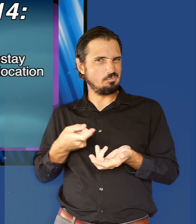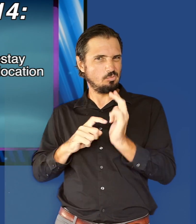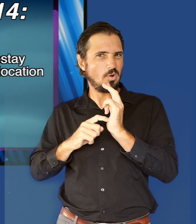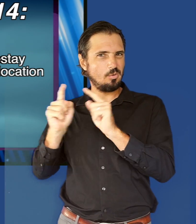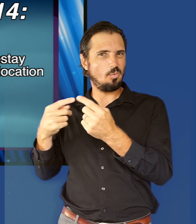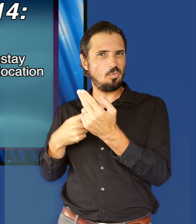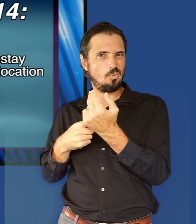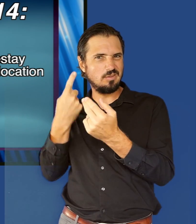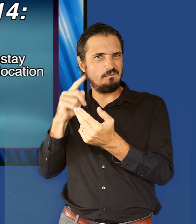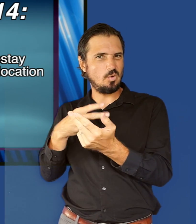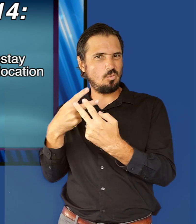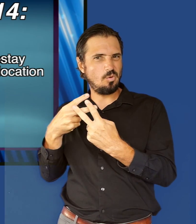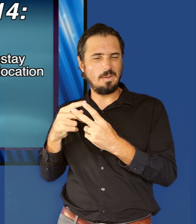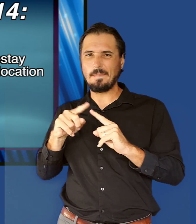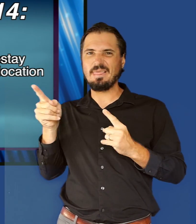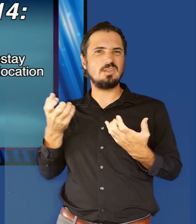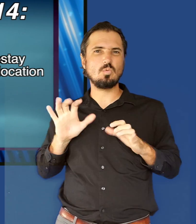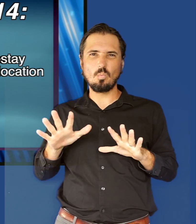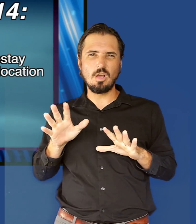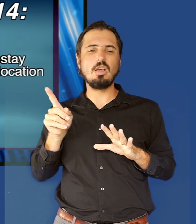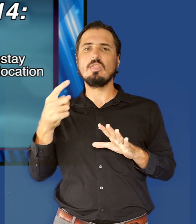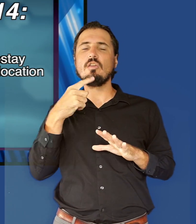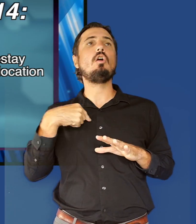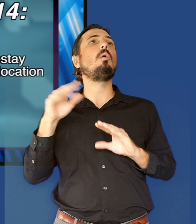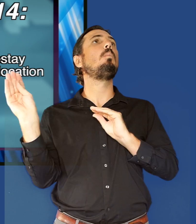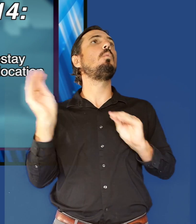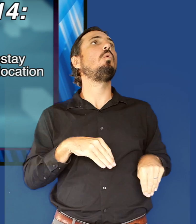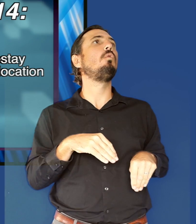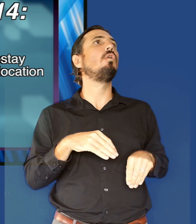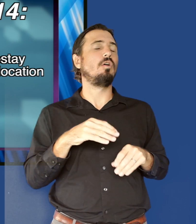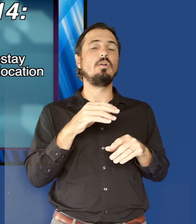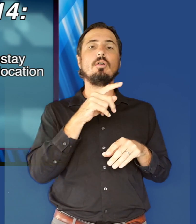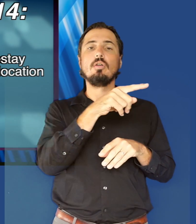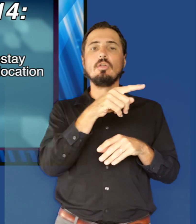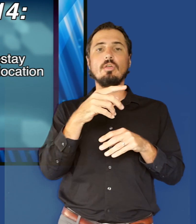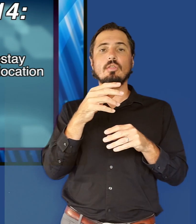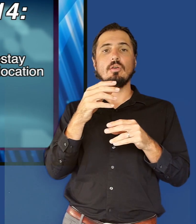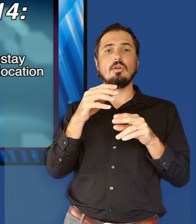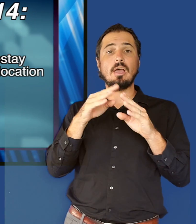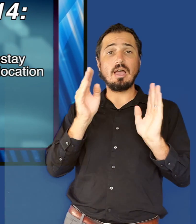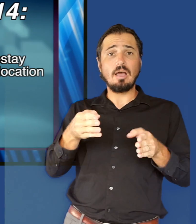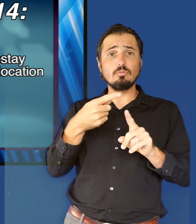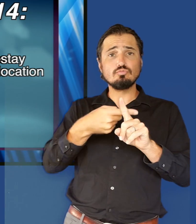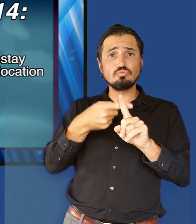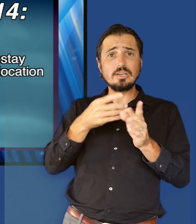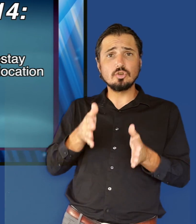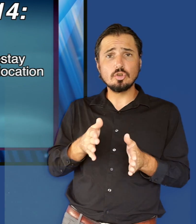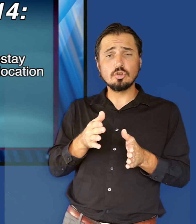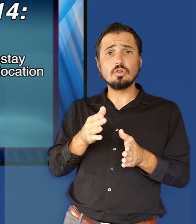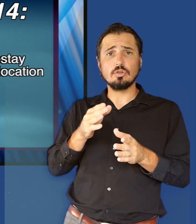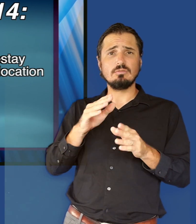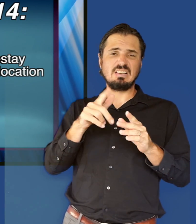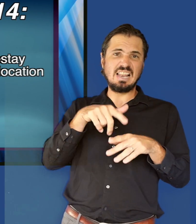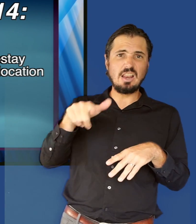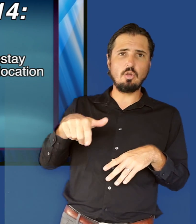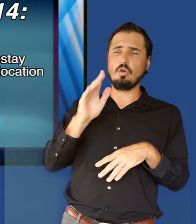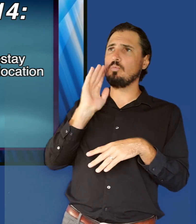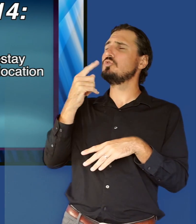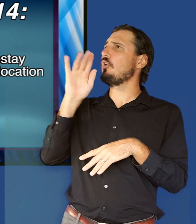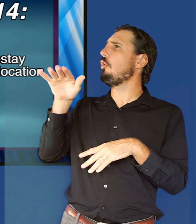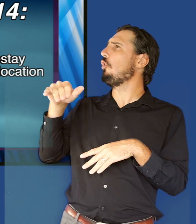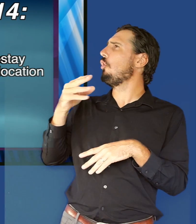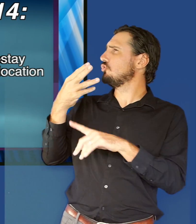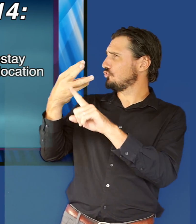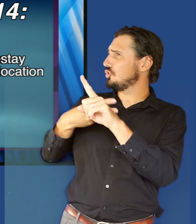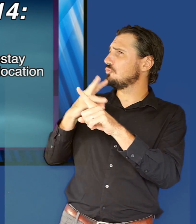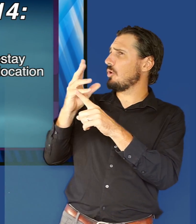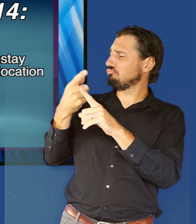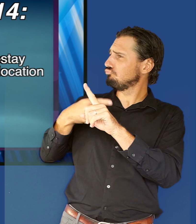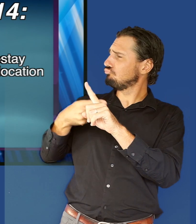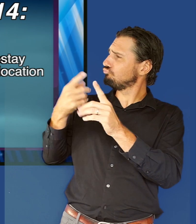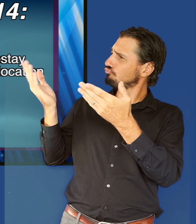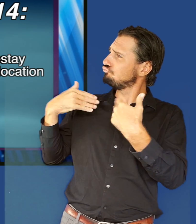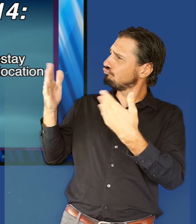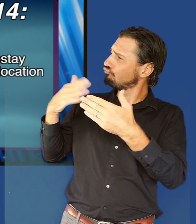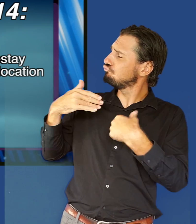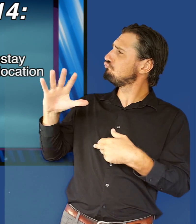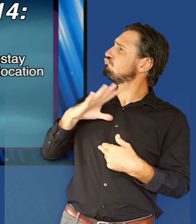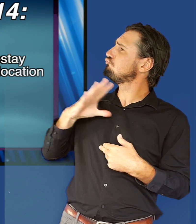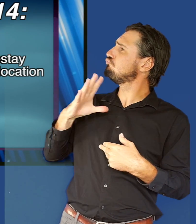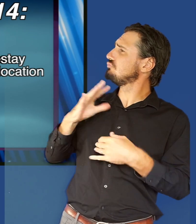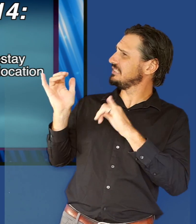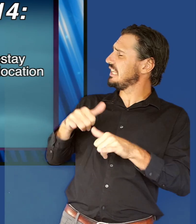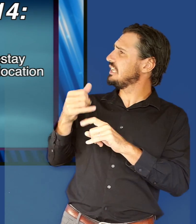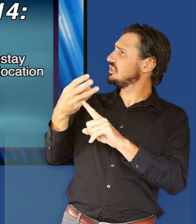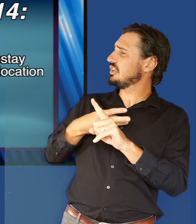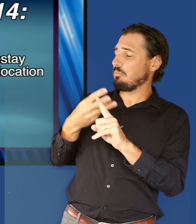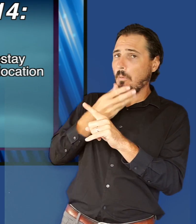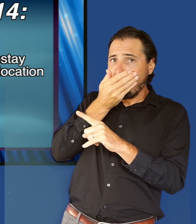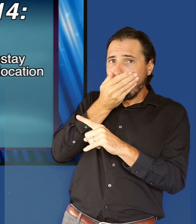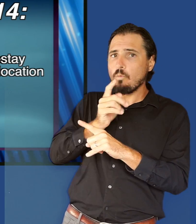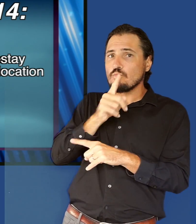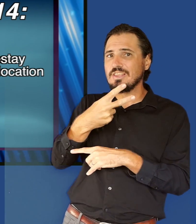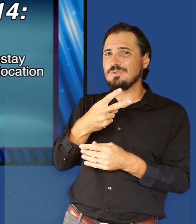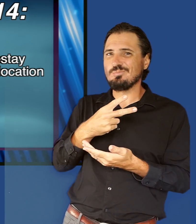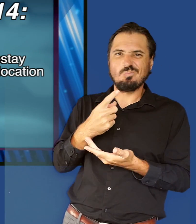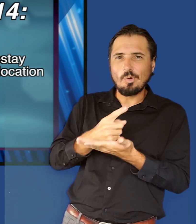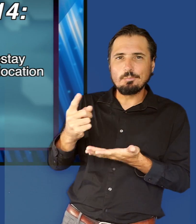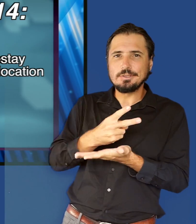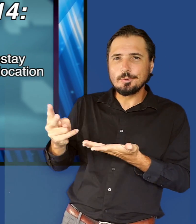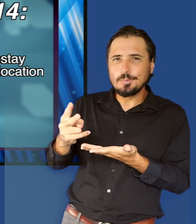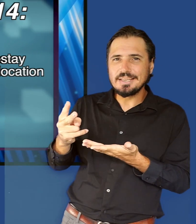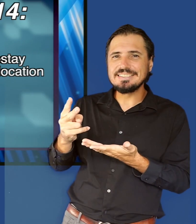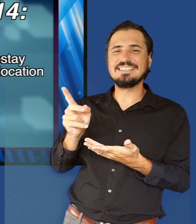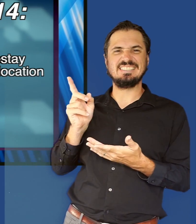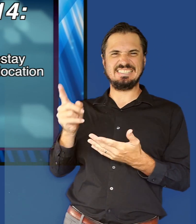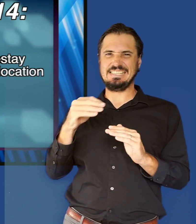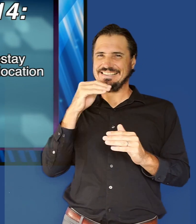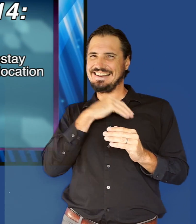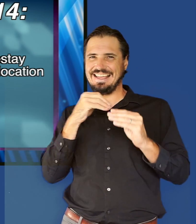Irresponsible transient vacation rental operators are creating six month leases to accommodate short-term visitors. And officials are recognizing multiple long-term leases for the same address.